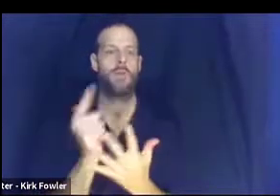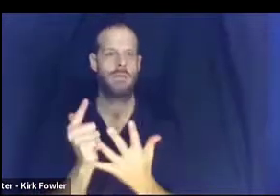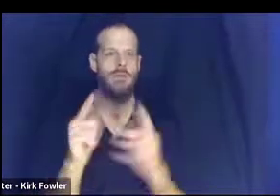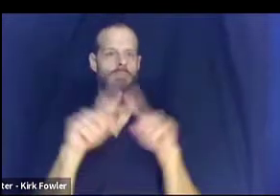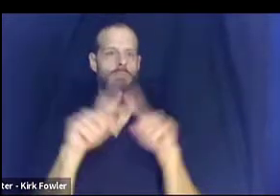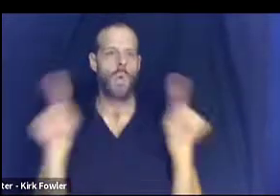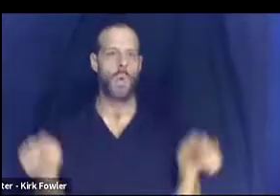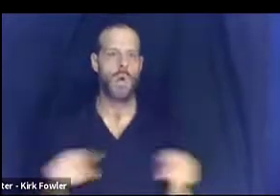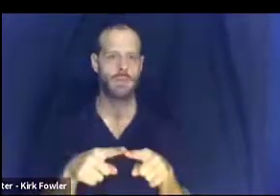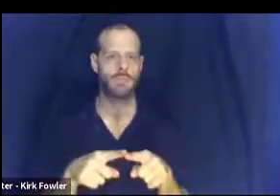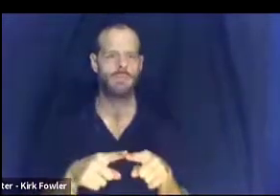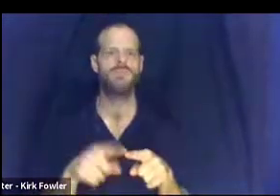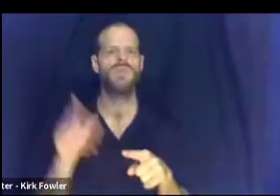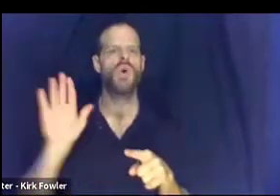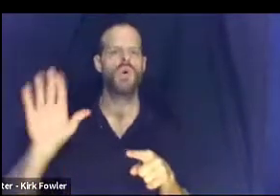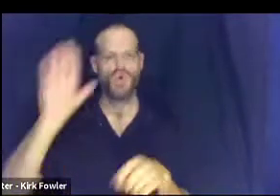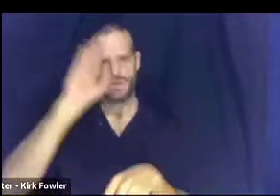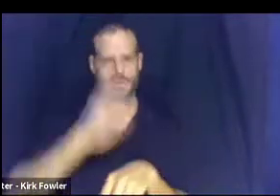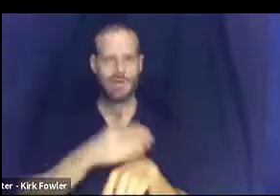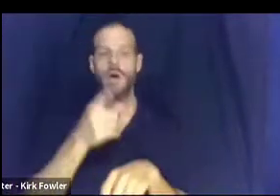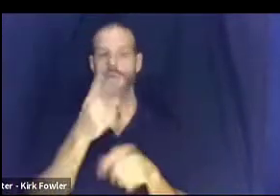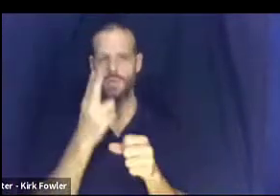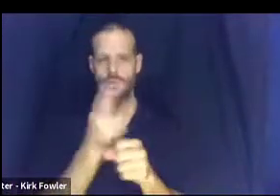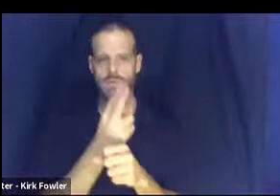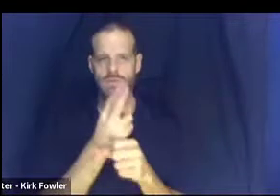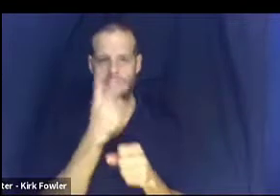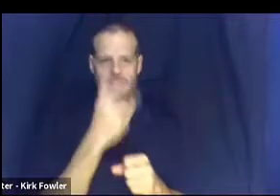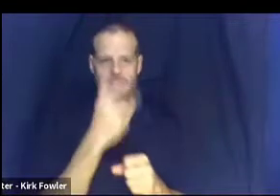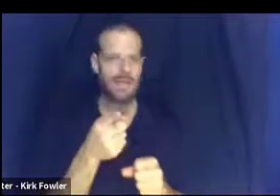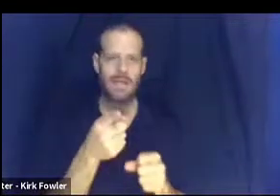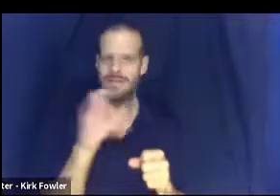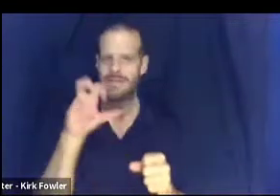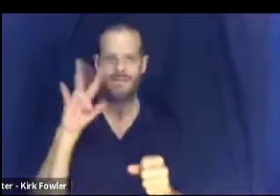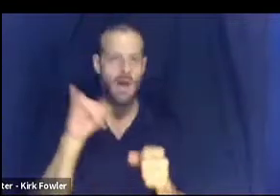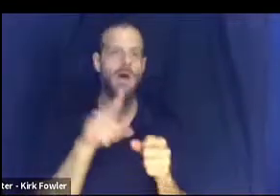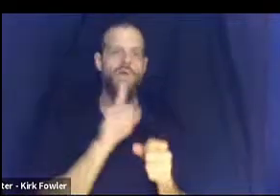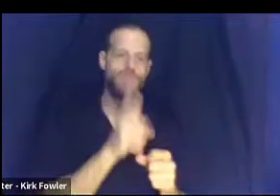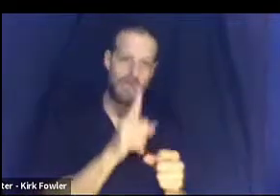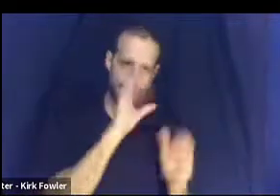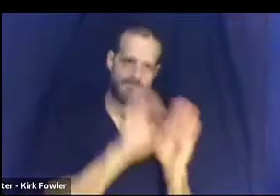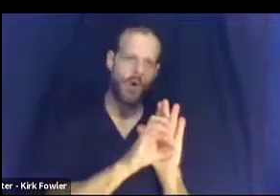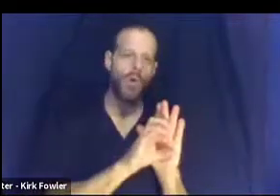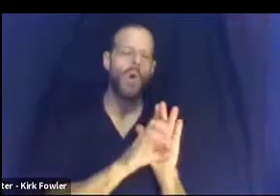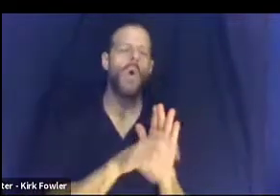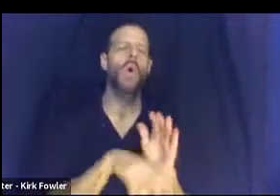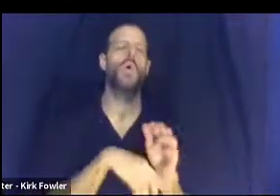that you can see all the CVI adaptations here, right? Real photographs and a little color outline